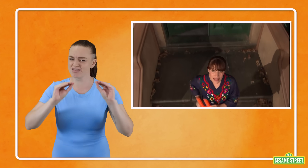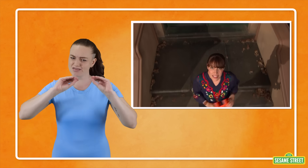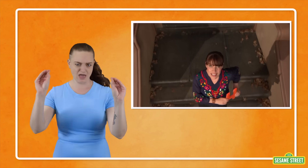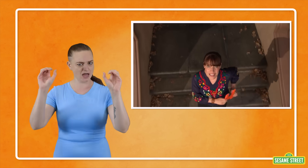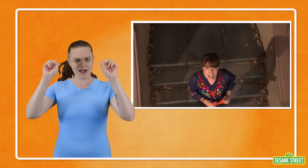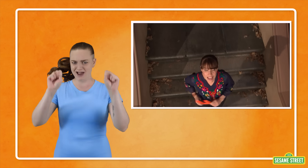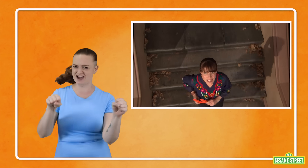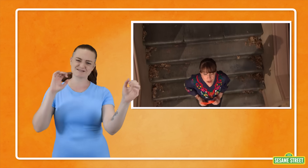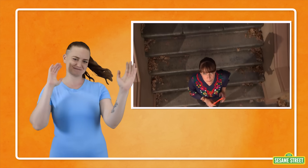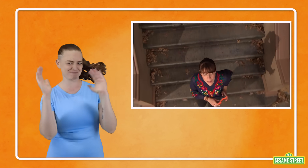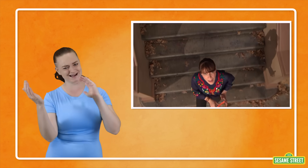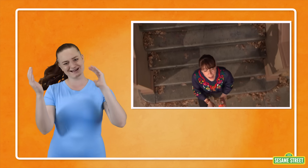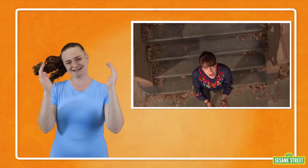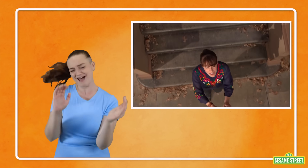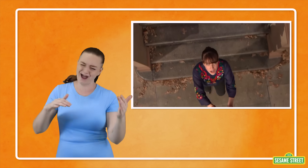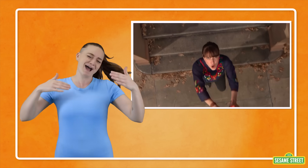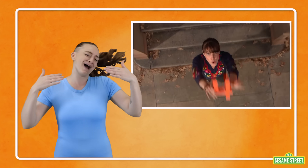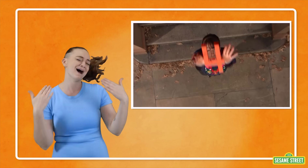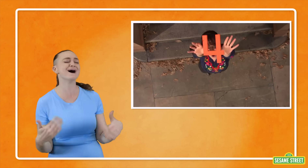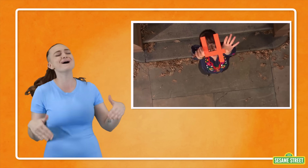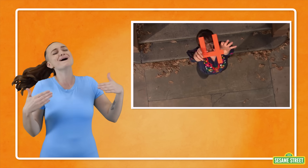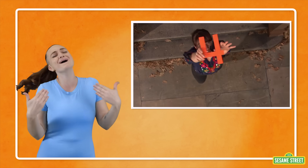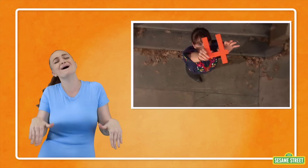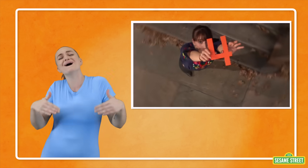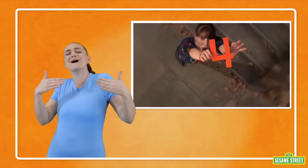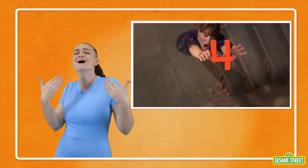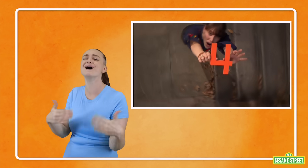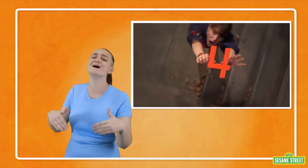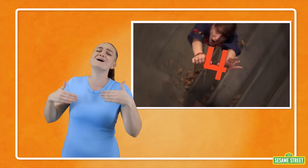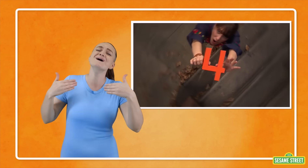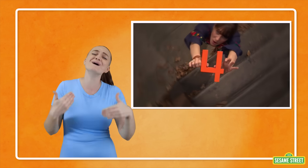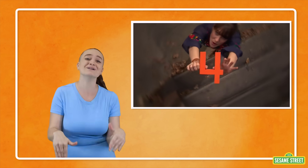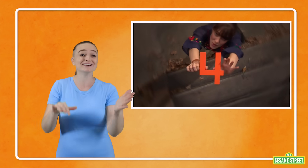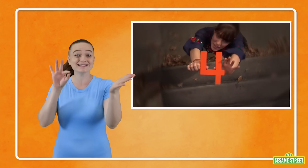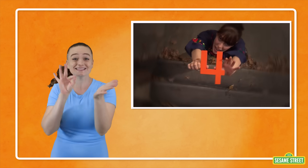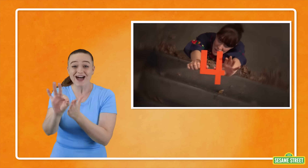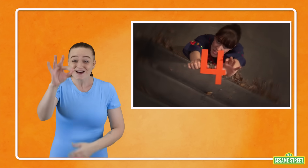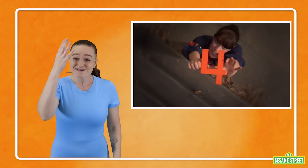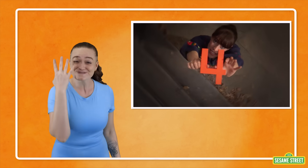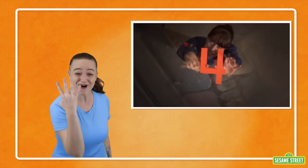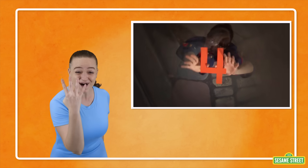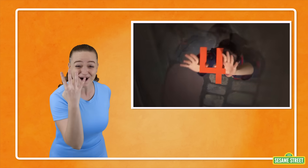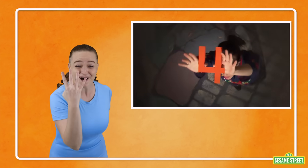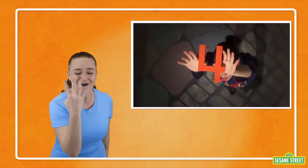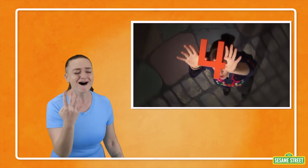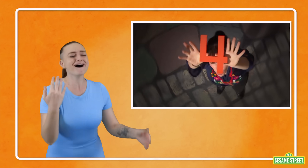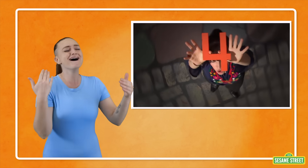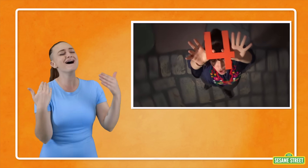Nothing can compare Whoa, we're counting to four